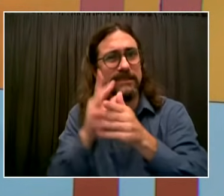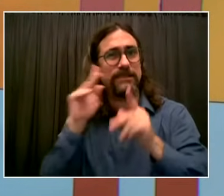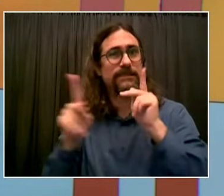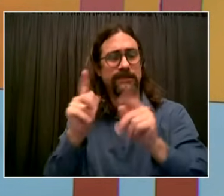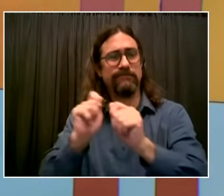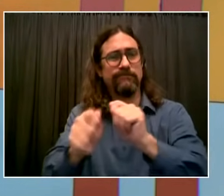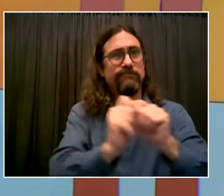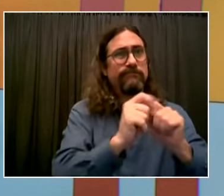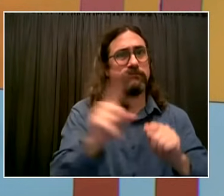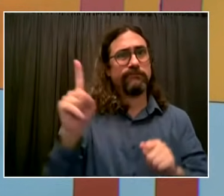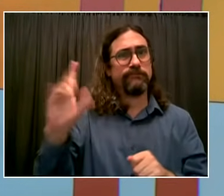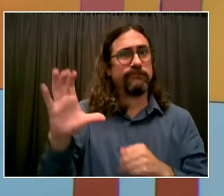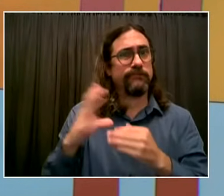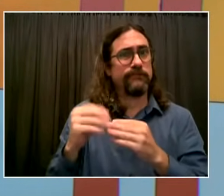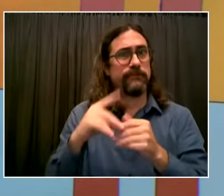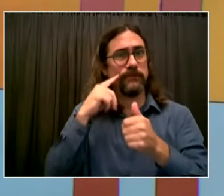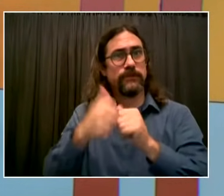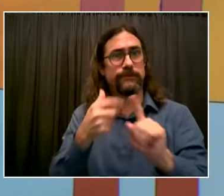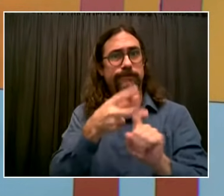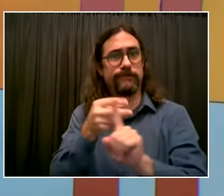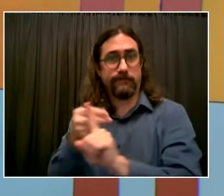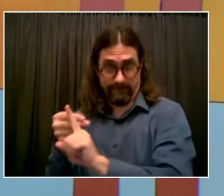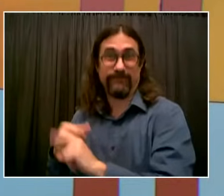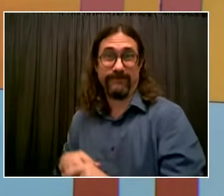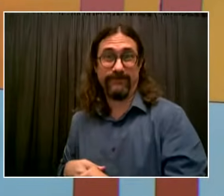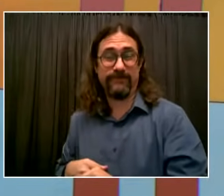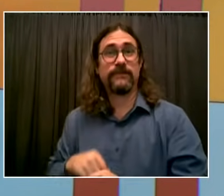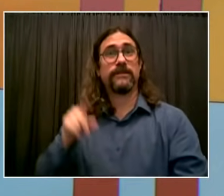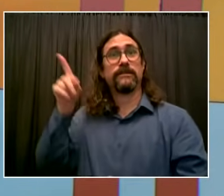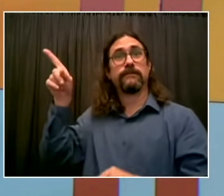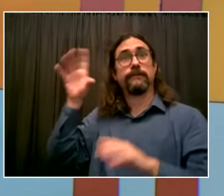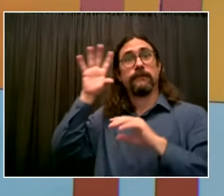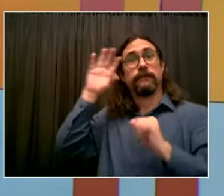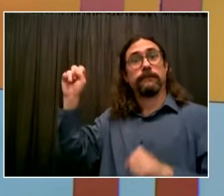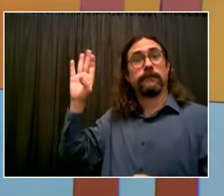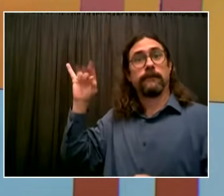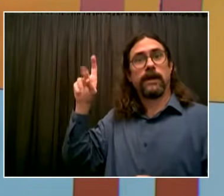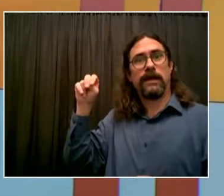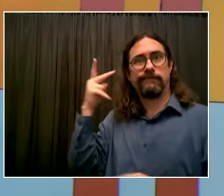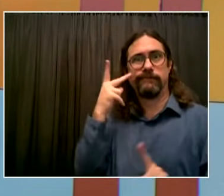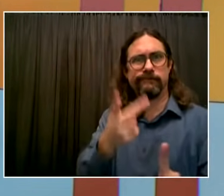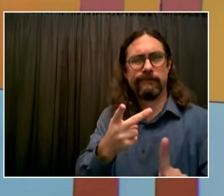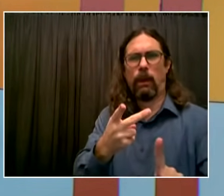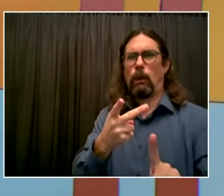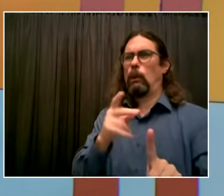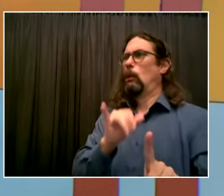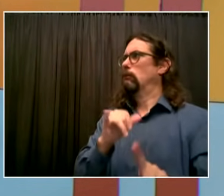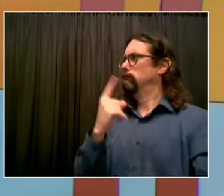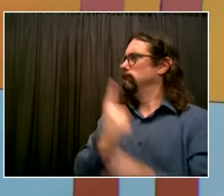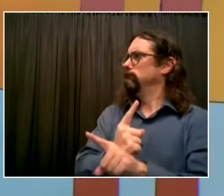THE $100 BONUS. THAT WAS AU HGE BOOST. THE PRESIDENT BIND PICKED UP ON THAT IMMEDIATELY AN EDNCOURAGED THAT ALL OVER THE